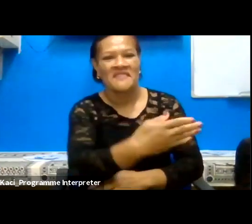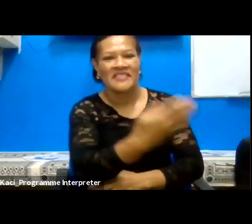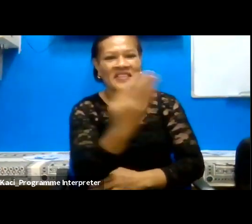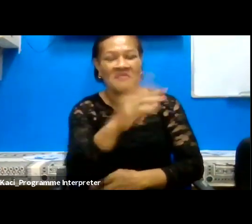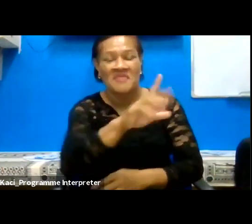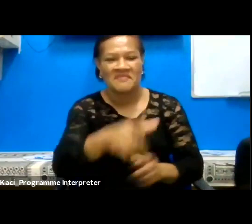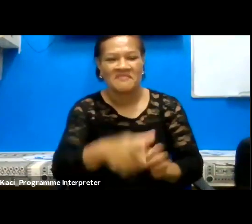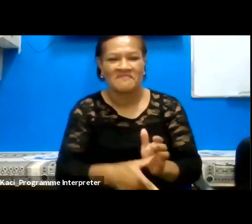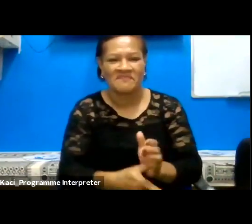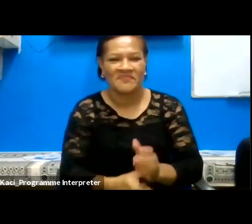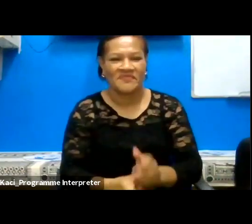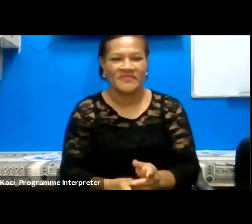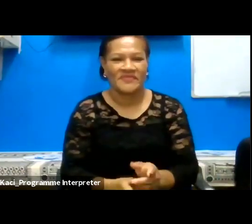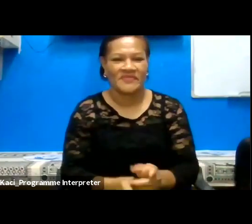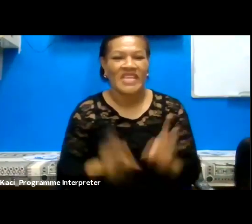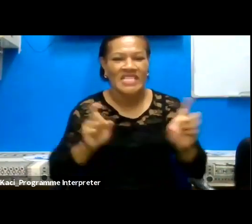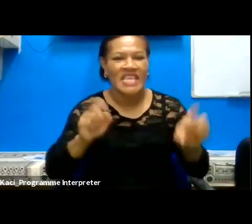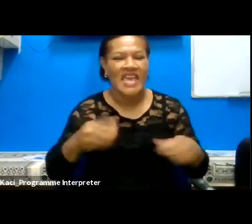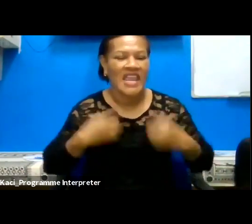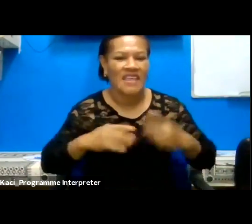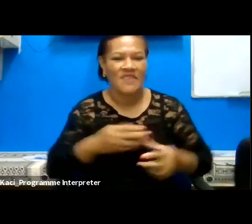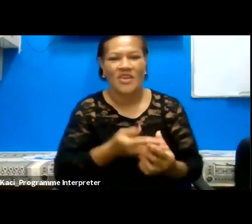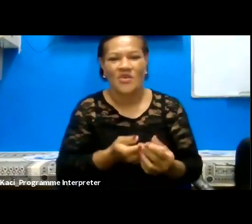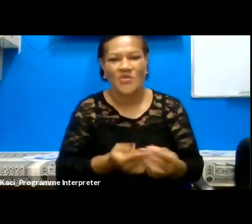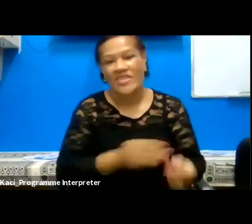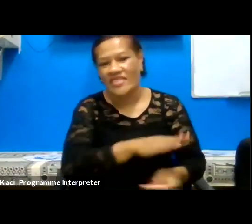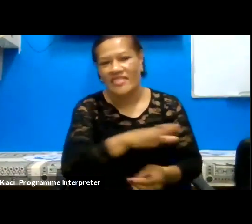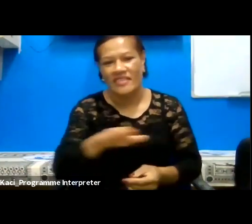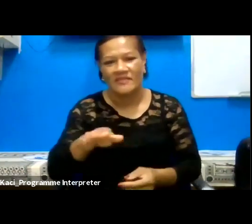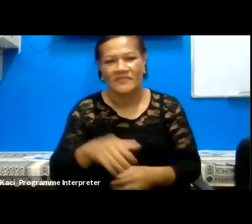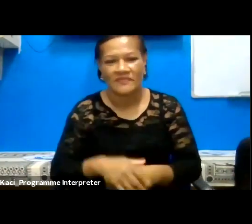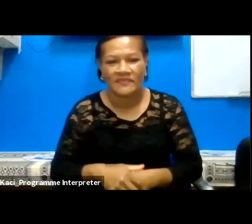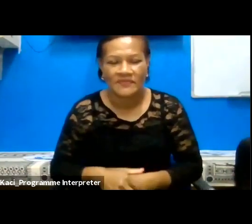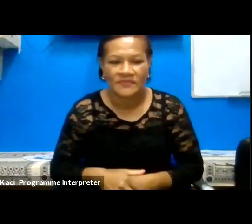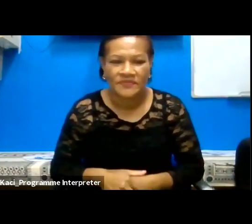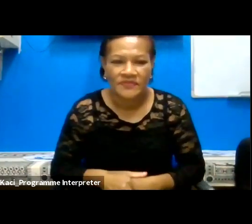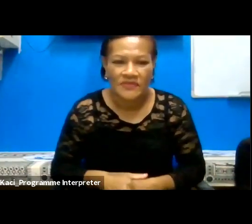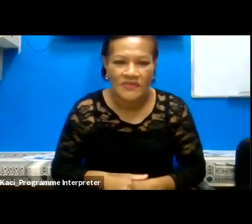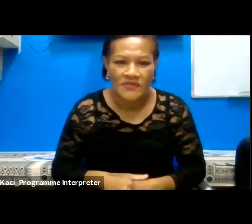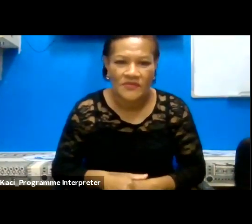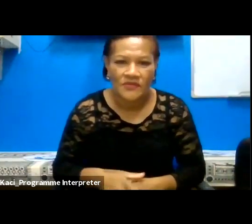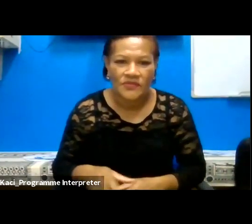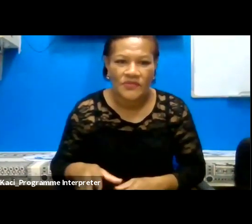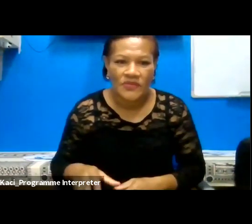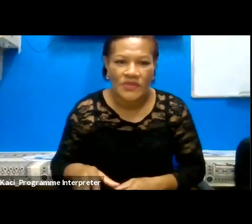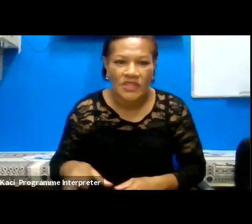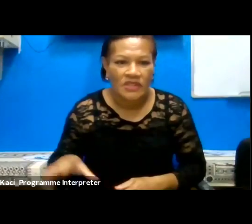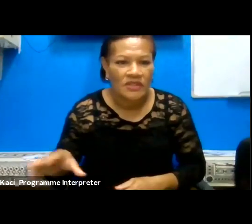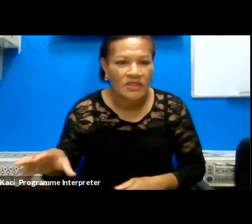So, this where we can a child or children with the parents who are both getting, they're